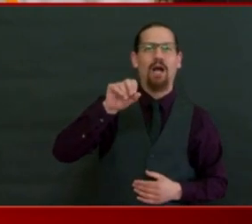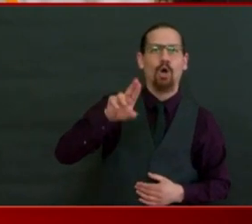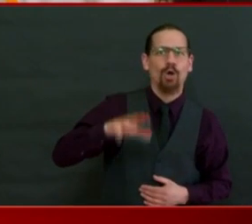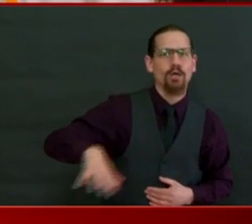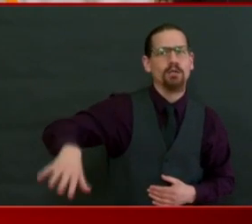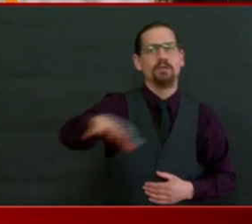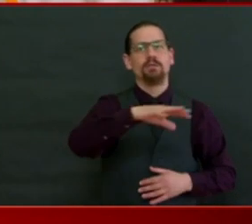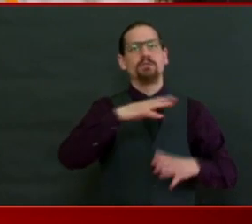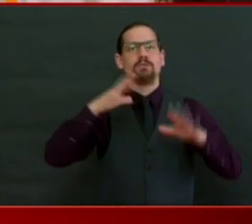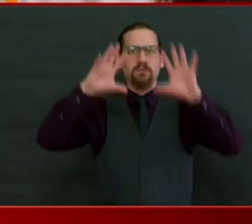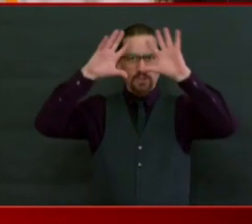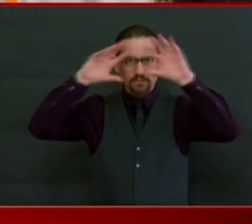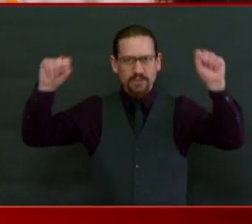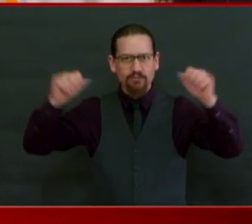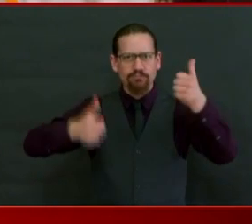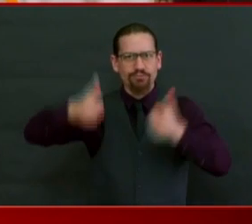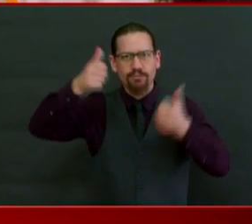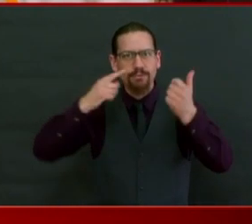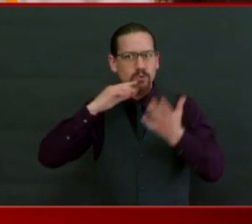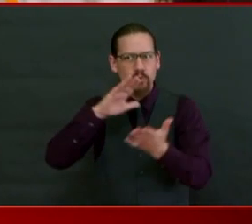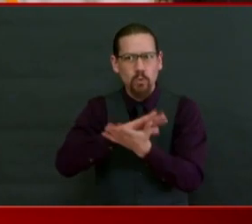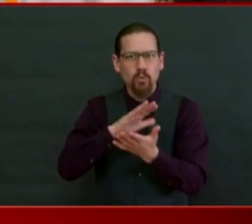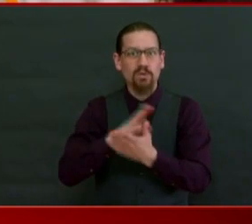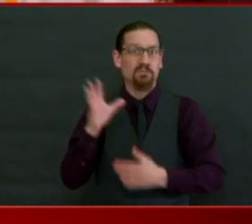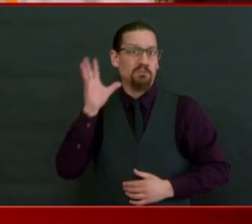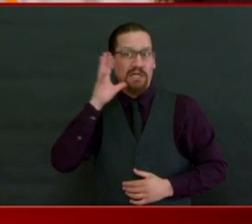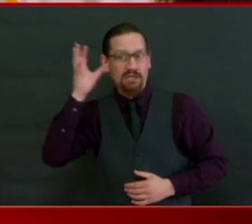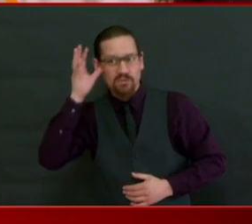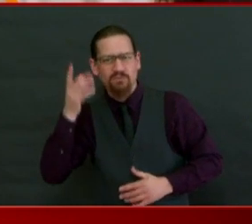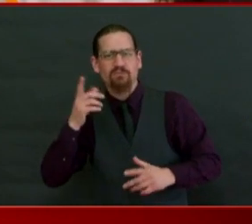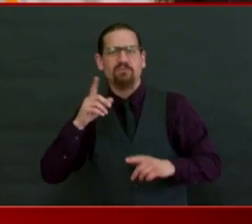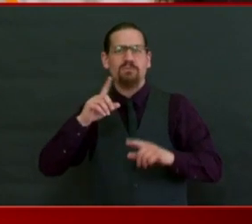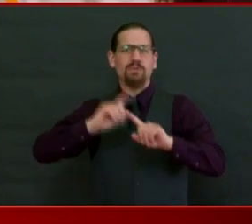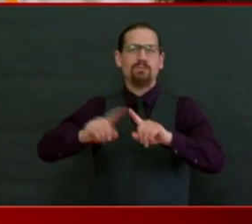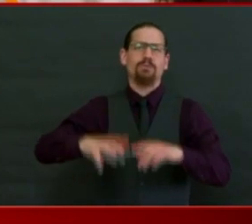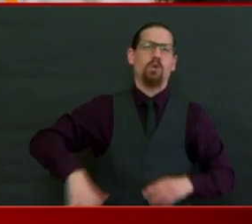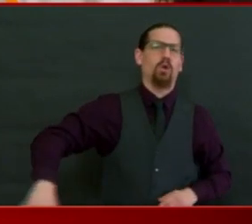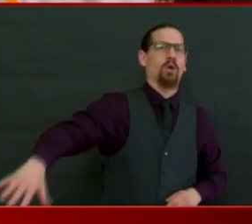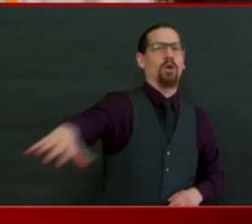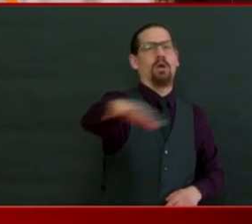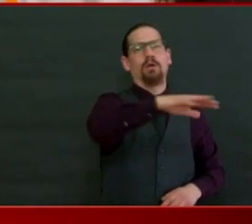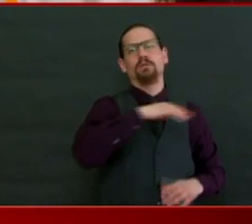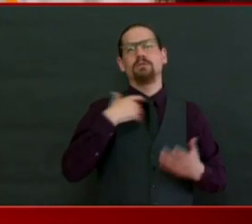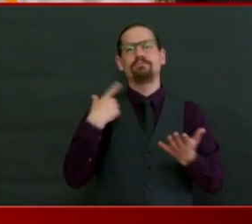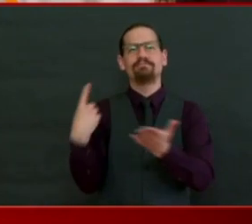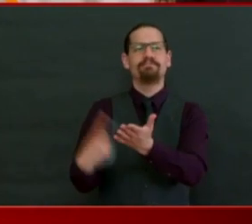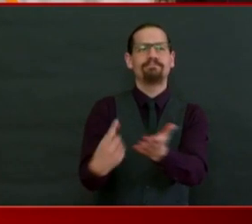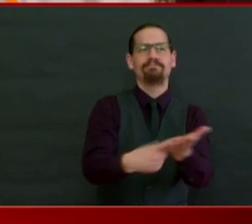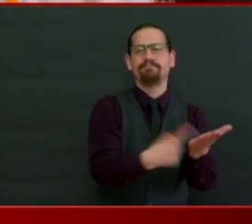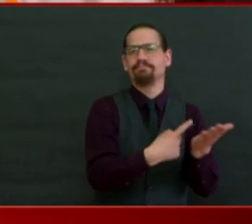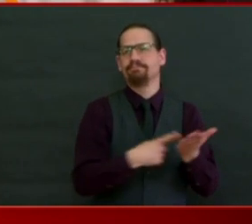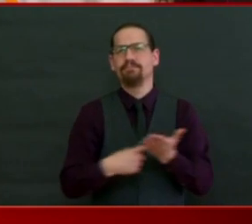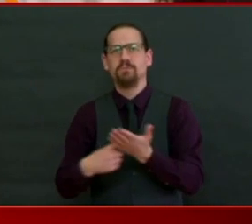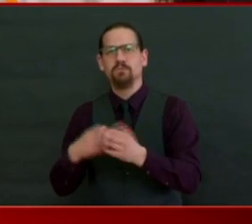TEACHERS, PARENTS, EMPLOYERS, MAYORS, SUPERINTENDENTS, TRYING